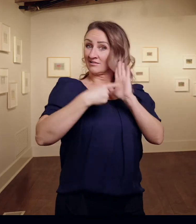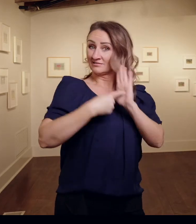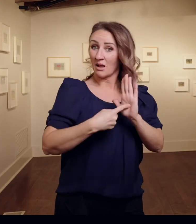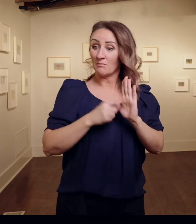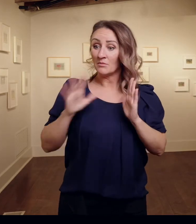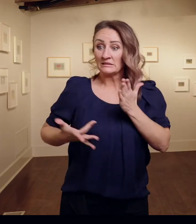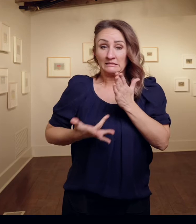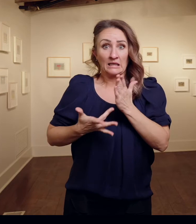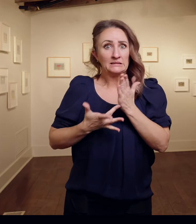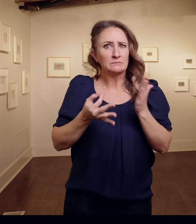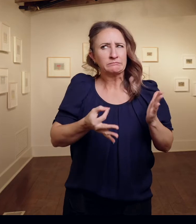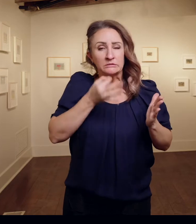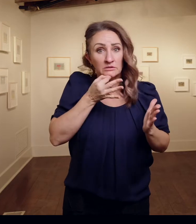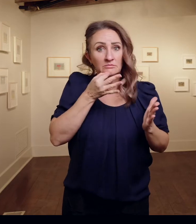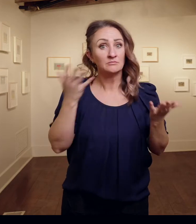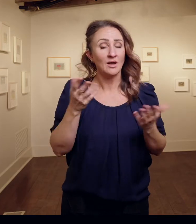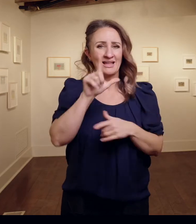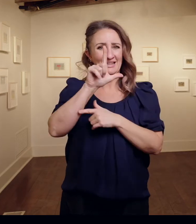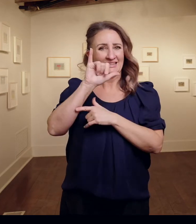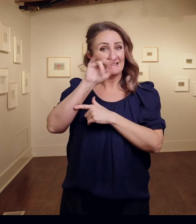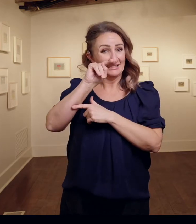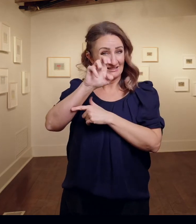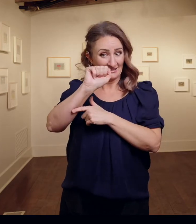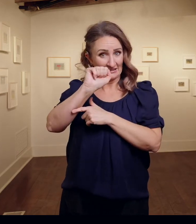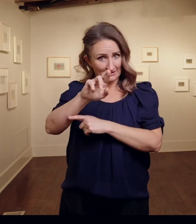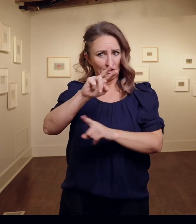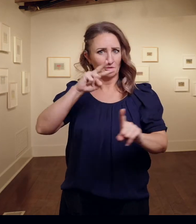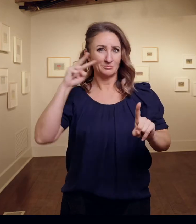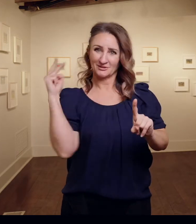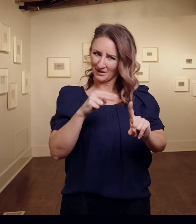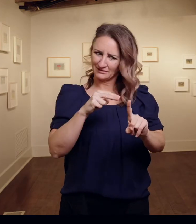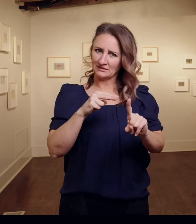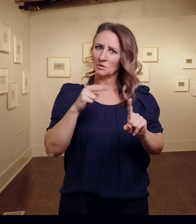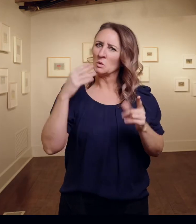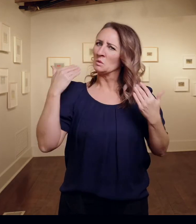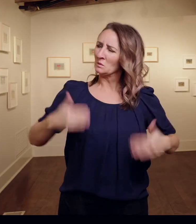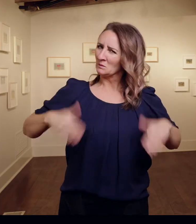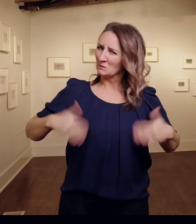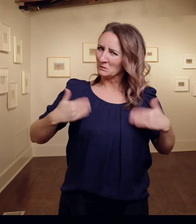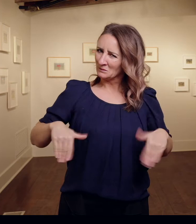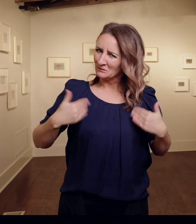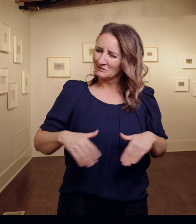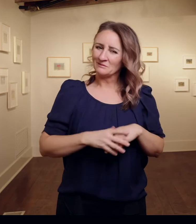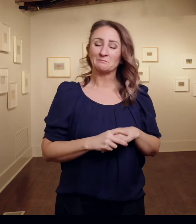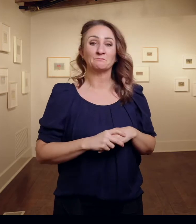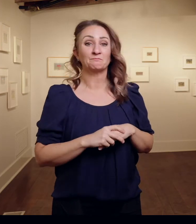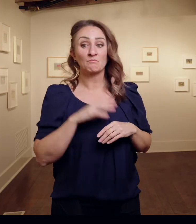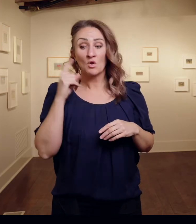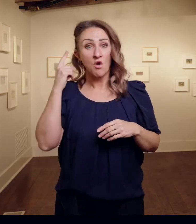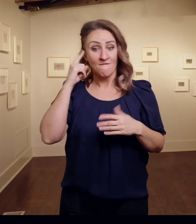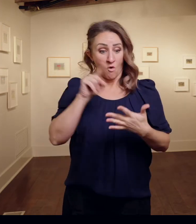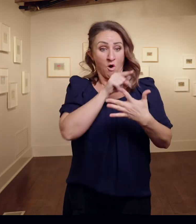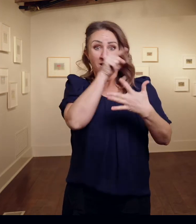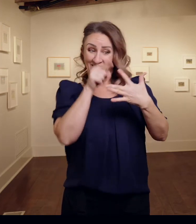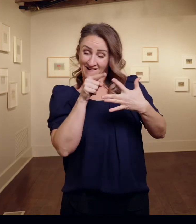he also taught himself advanced techniques, such as linear perspective.